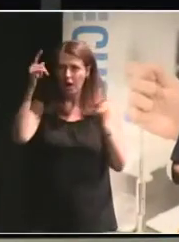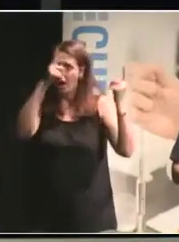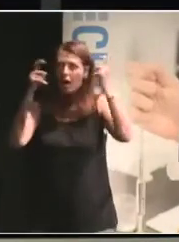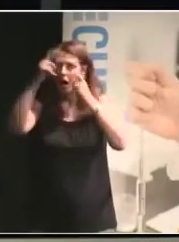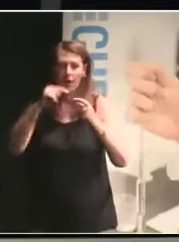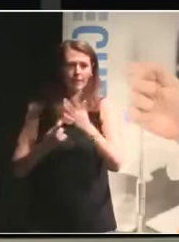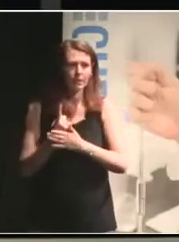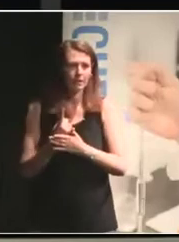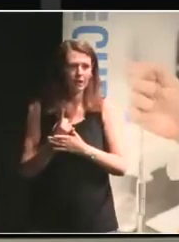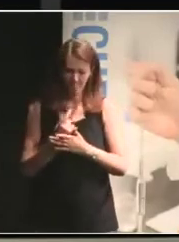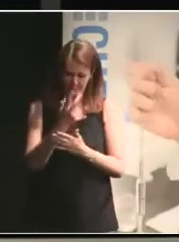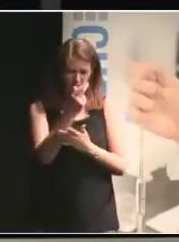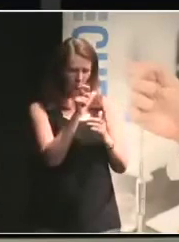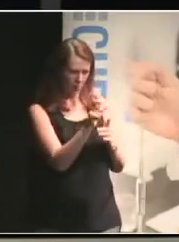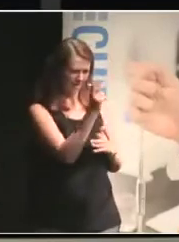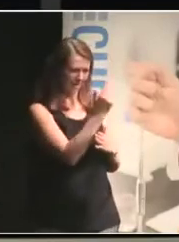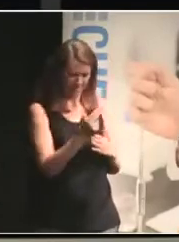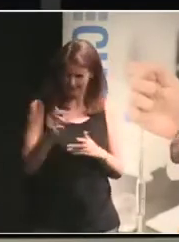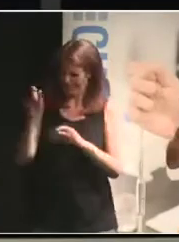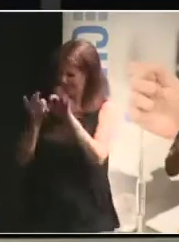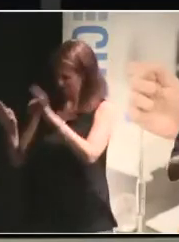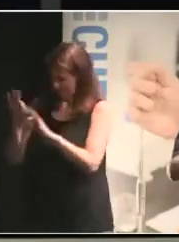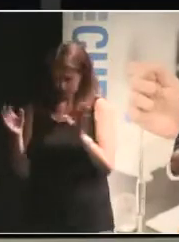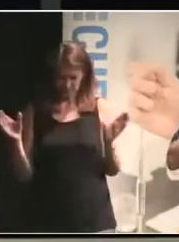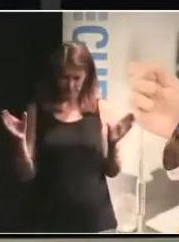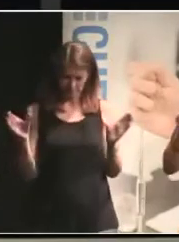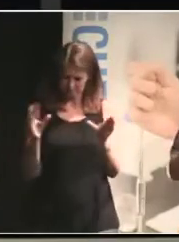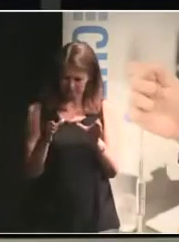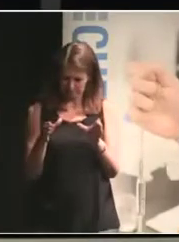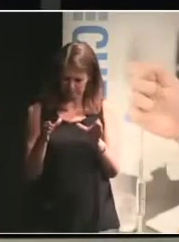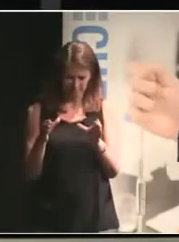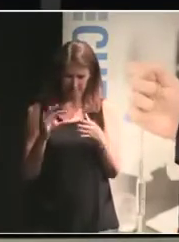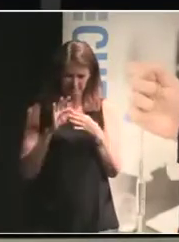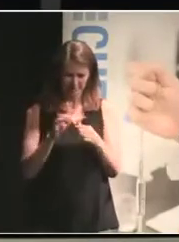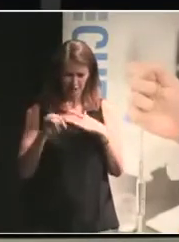that the word art and the word science have nothing to do with creativity. That bringing